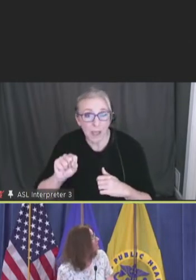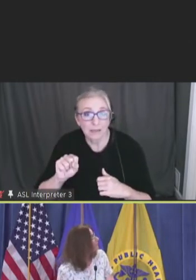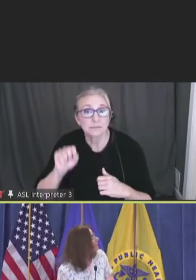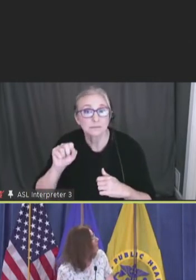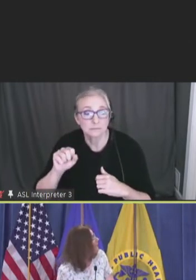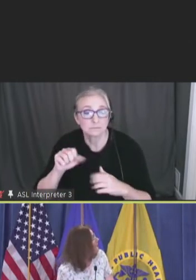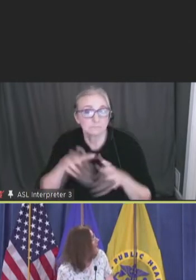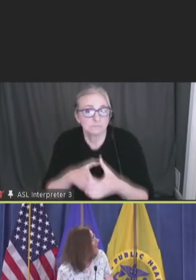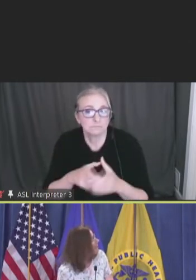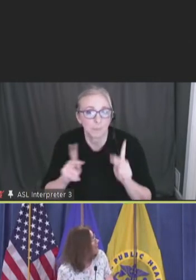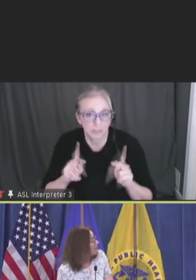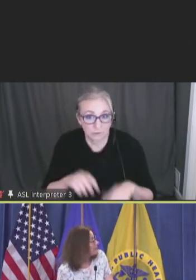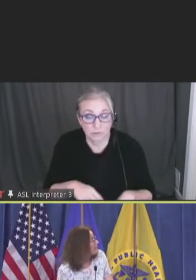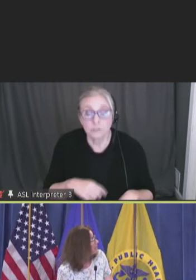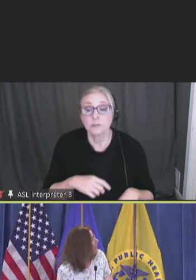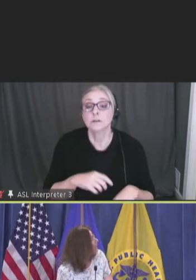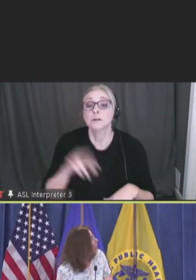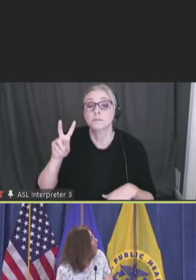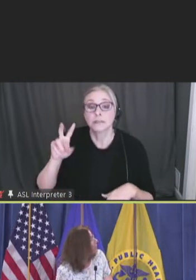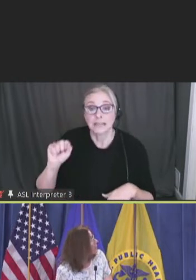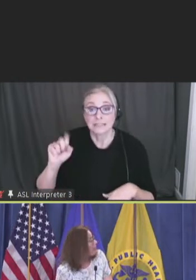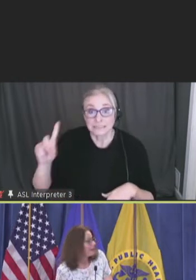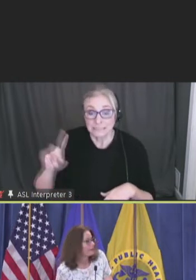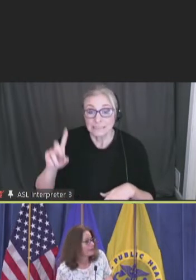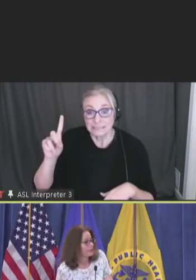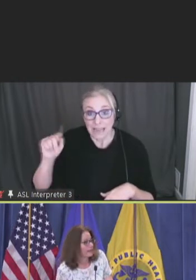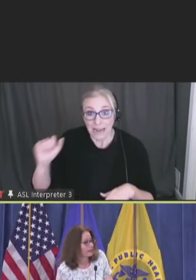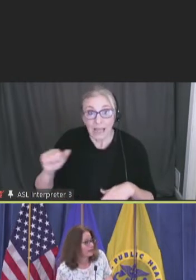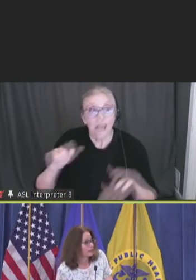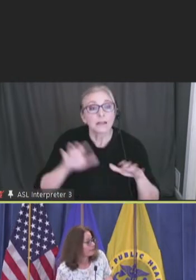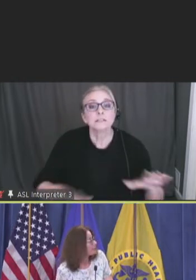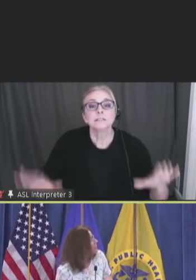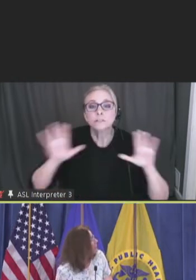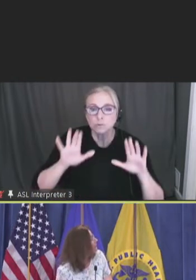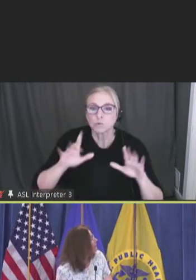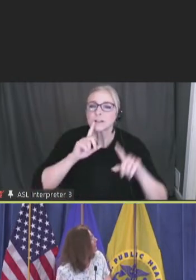And the VSD data are geographically and ethnically diverse.